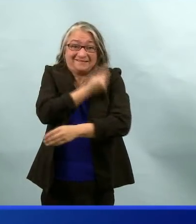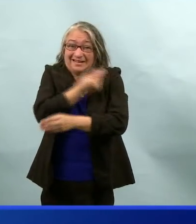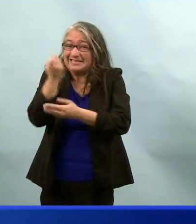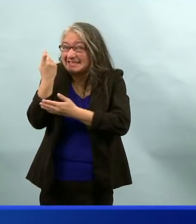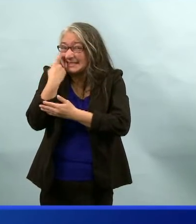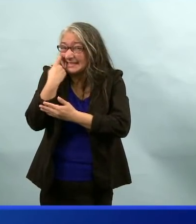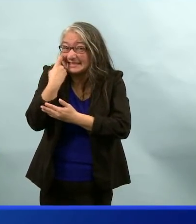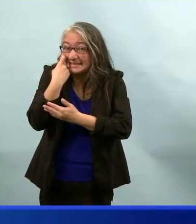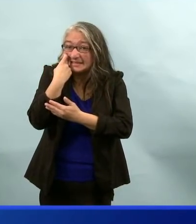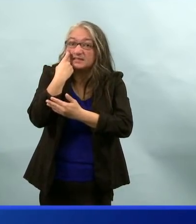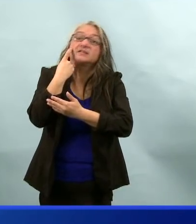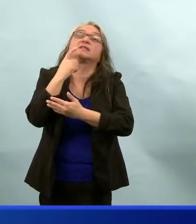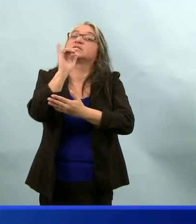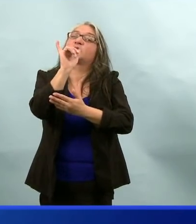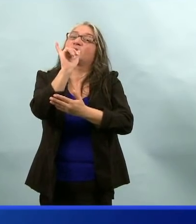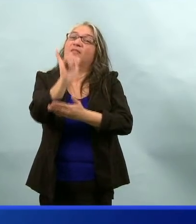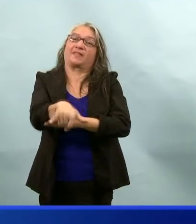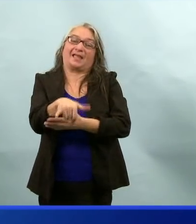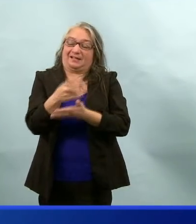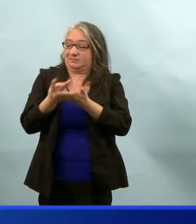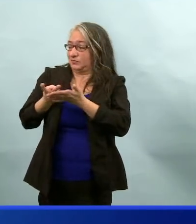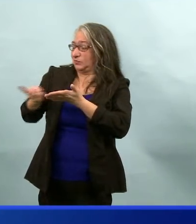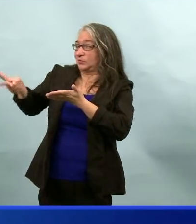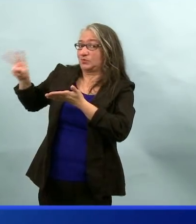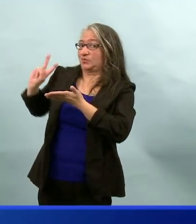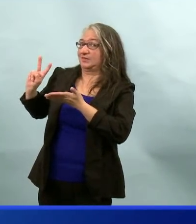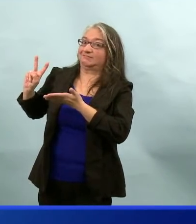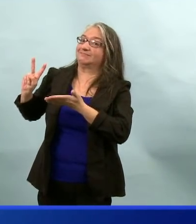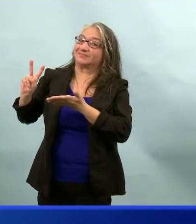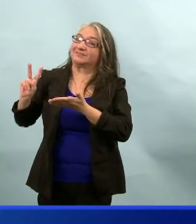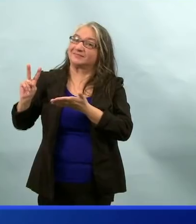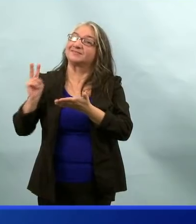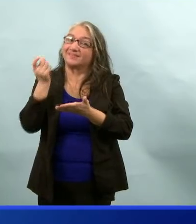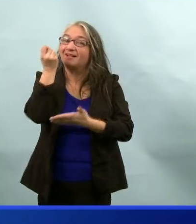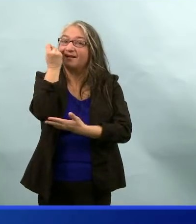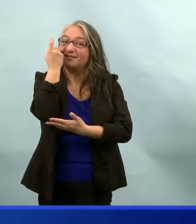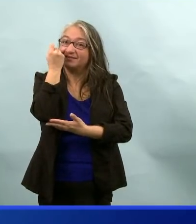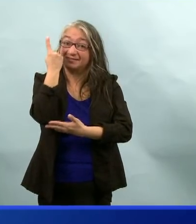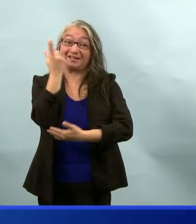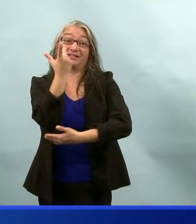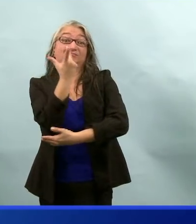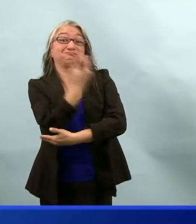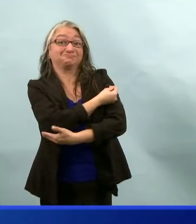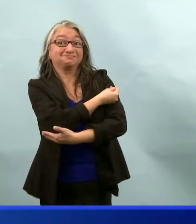the immune response to fully protect somebody um from from what they're going to get from that dose